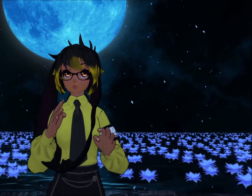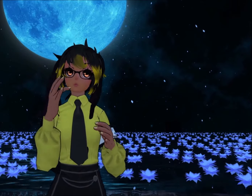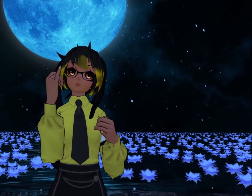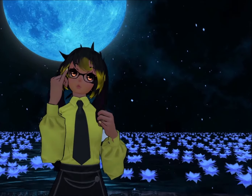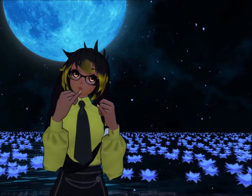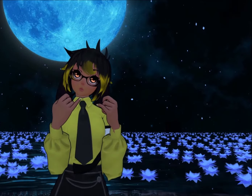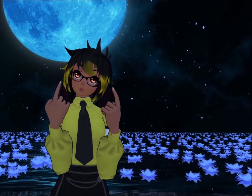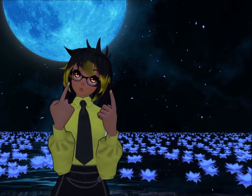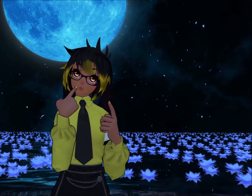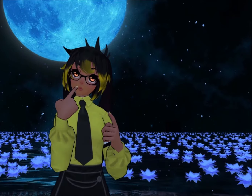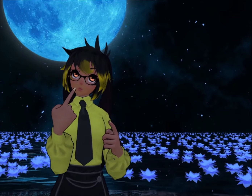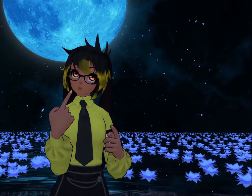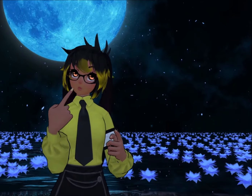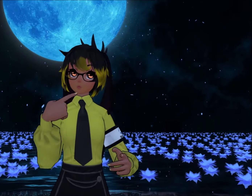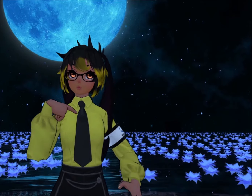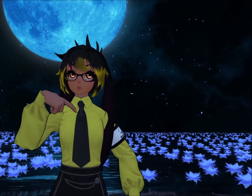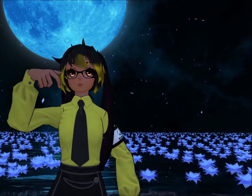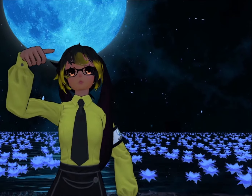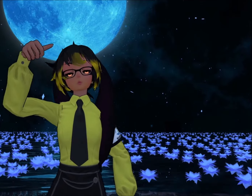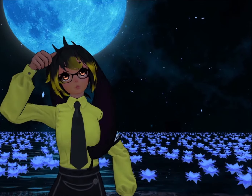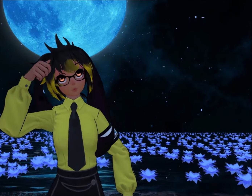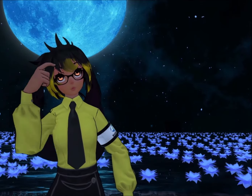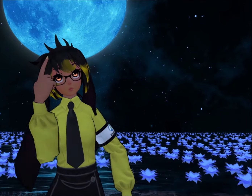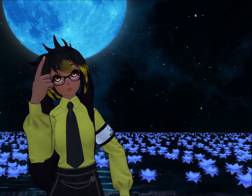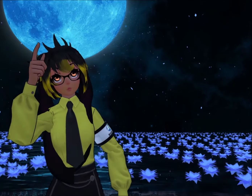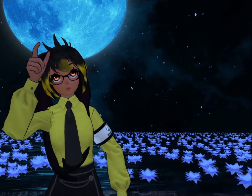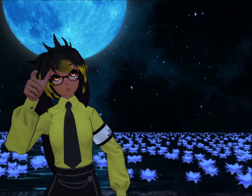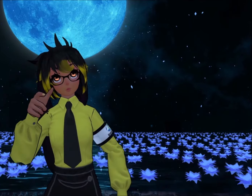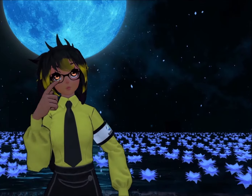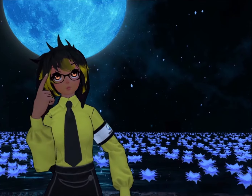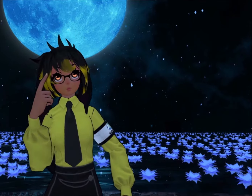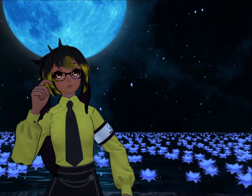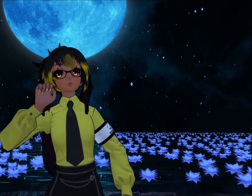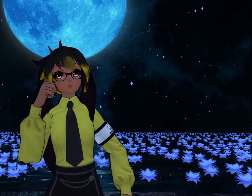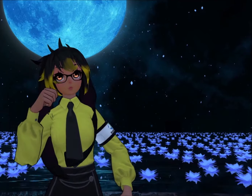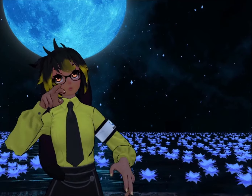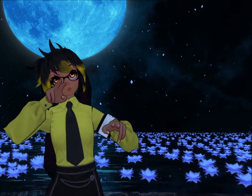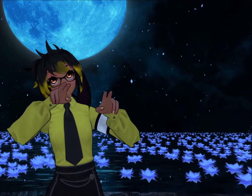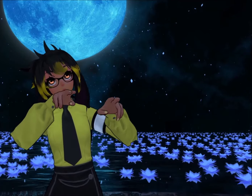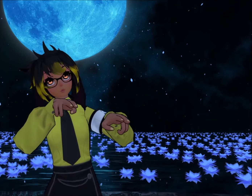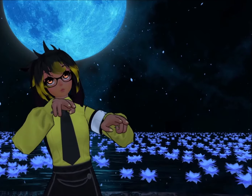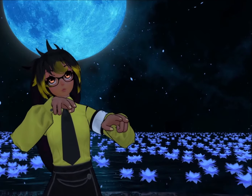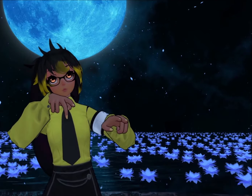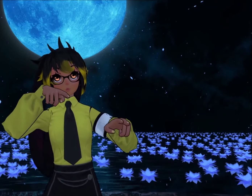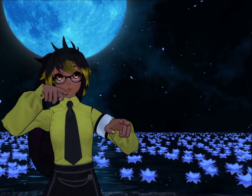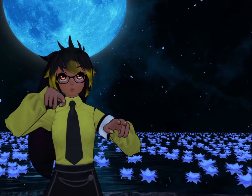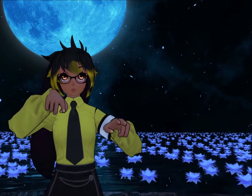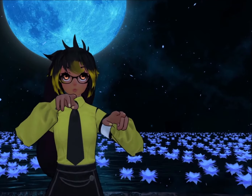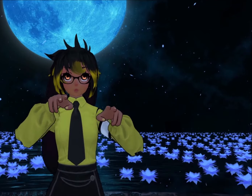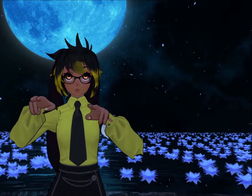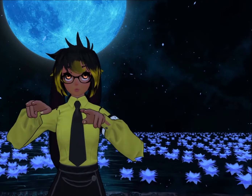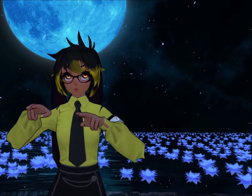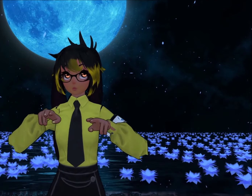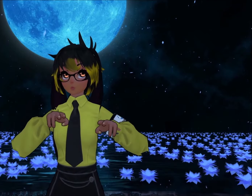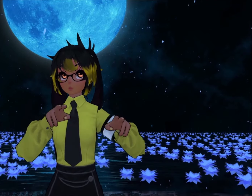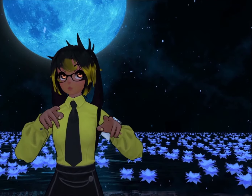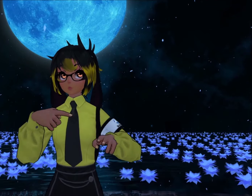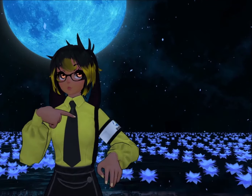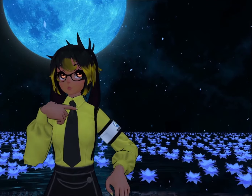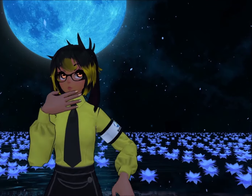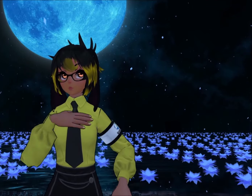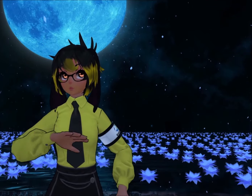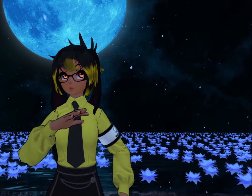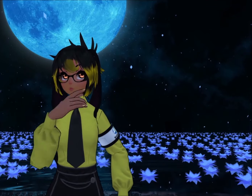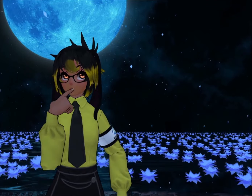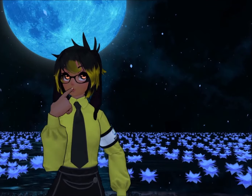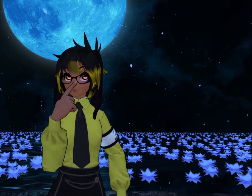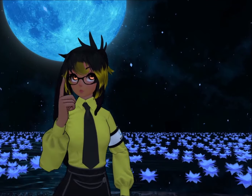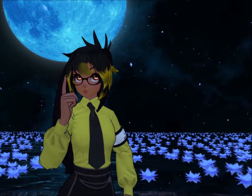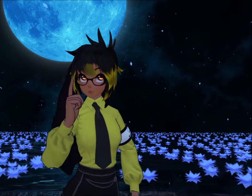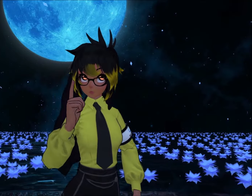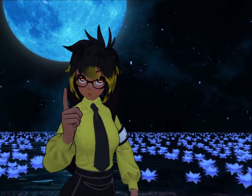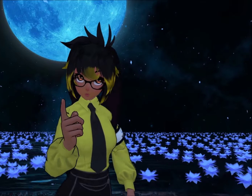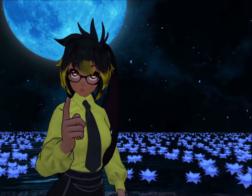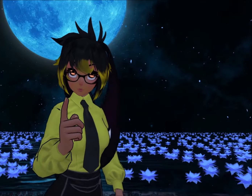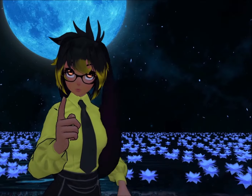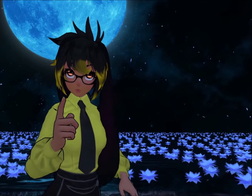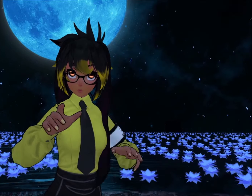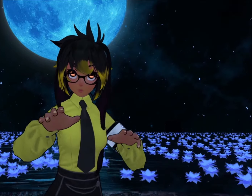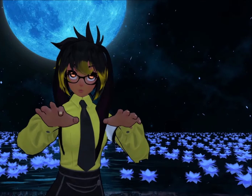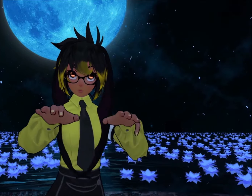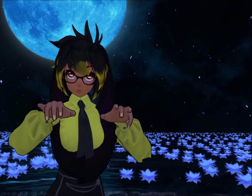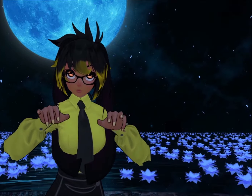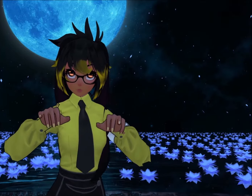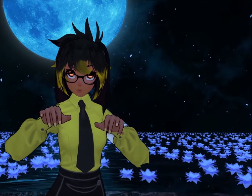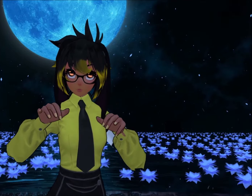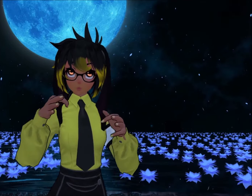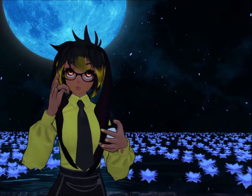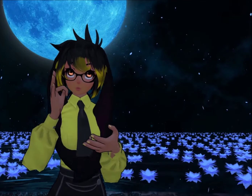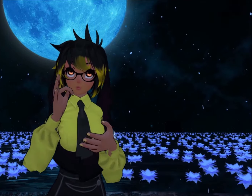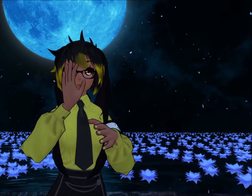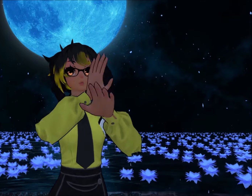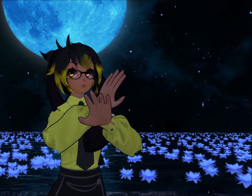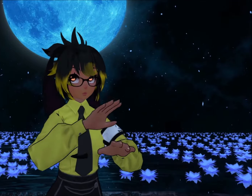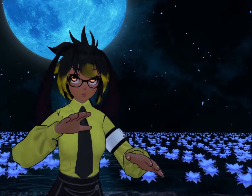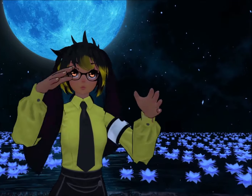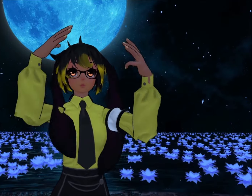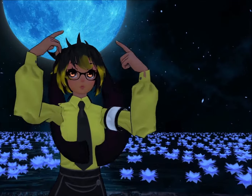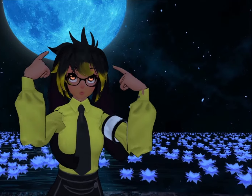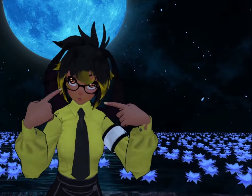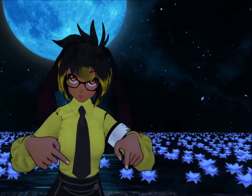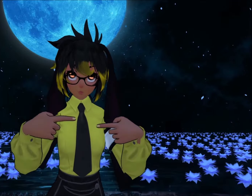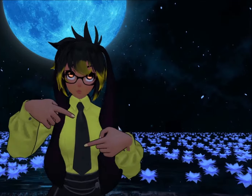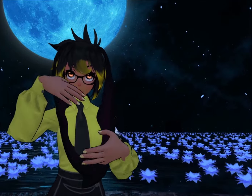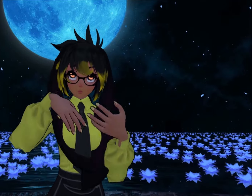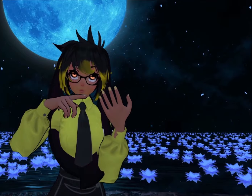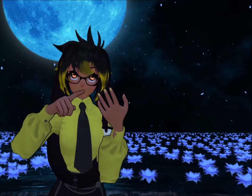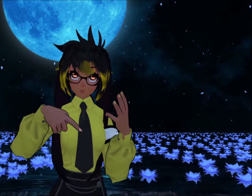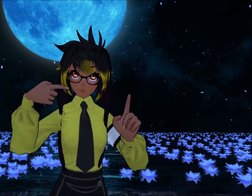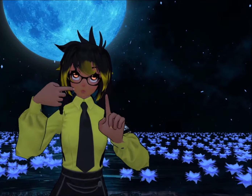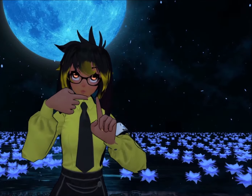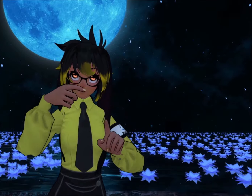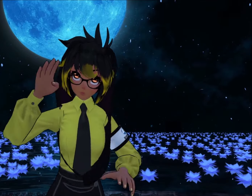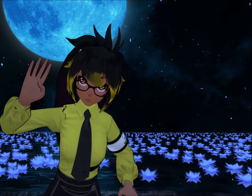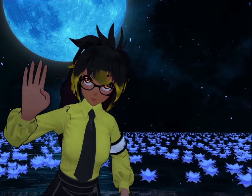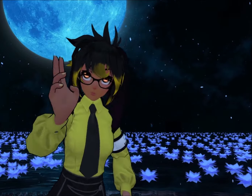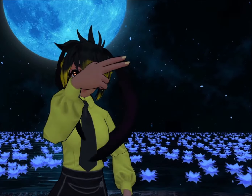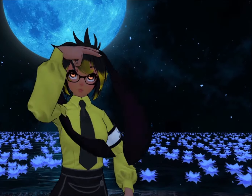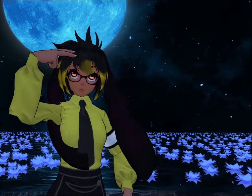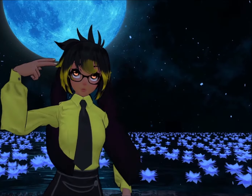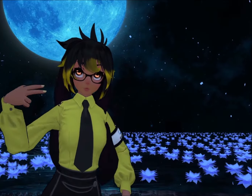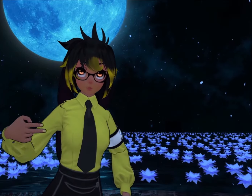The last thing I have to say, I know one certain person who will watch this video so I want to say… iced tea isn't allowed in the UK, bruh!